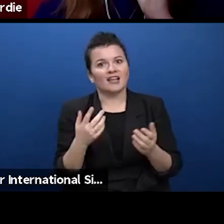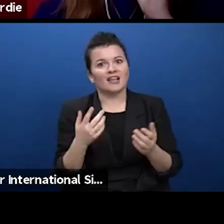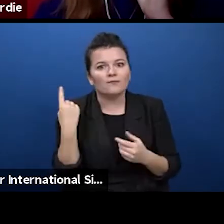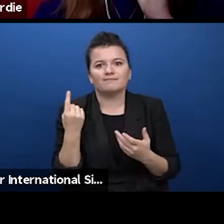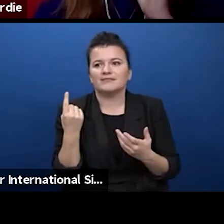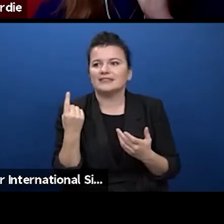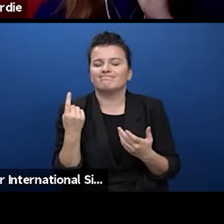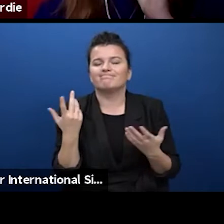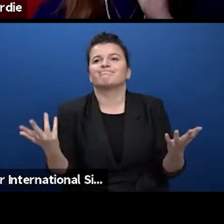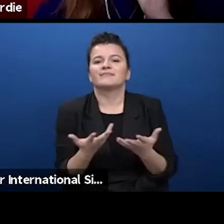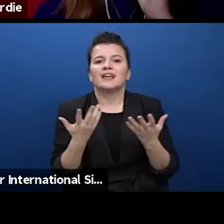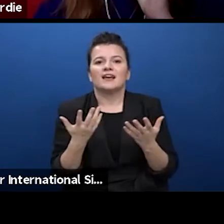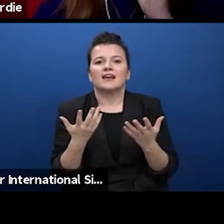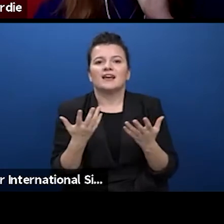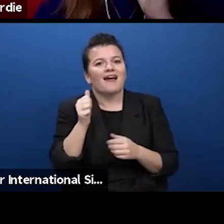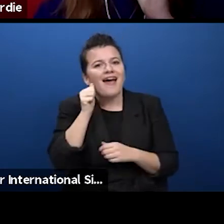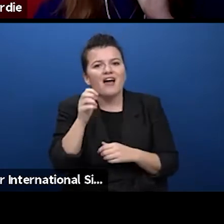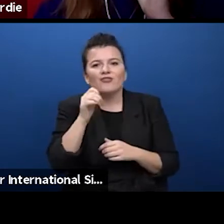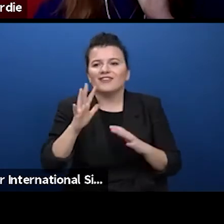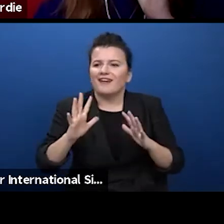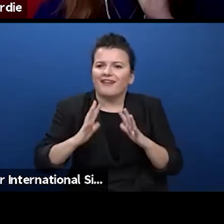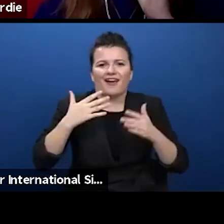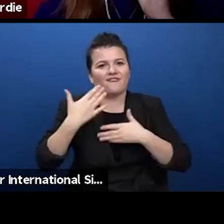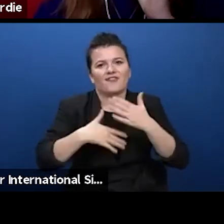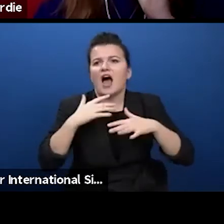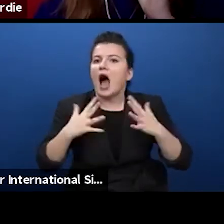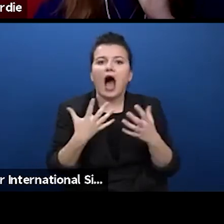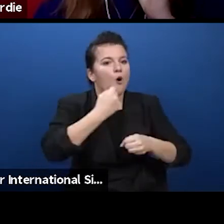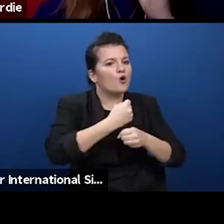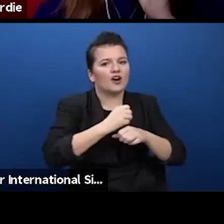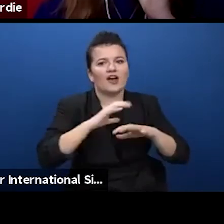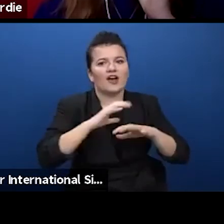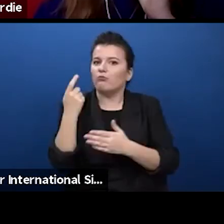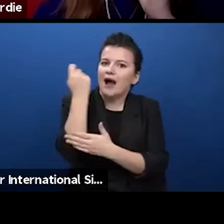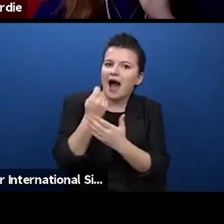in every day's conduct in life of like way of we work as artists and programmers or whatever